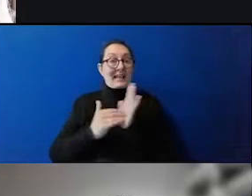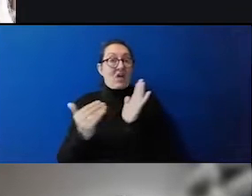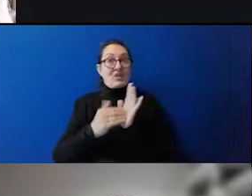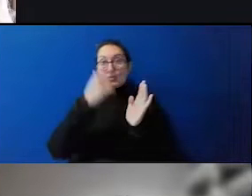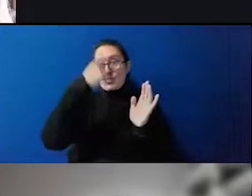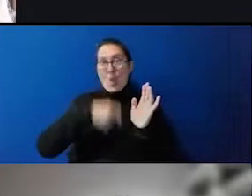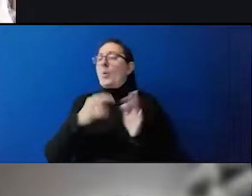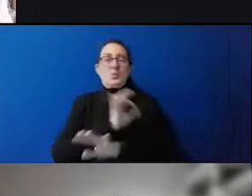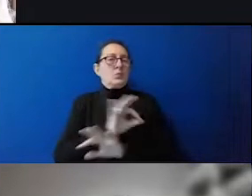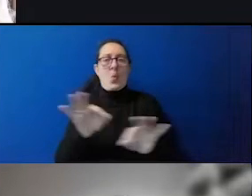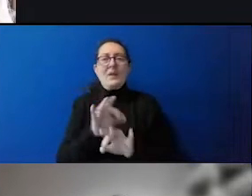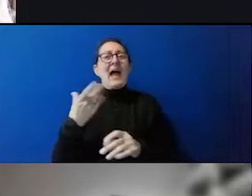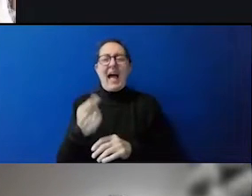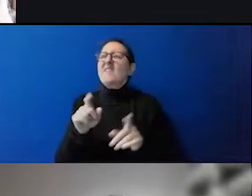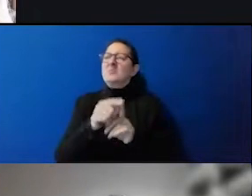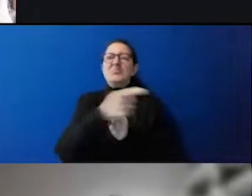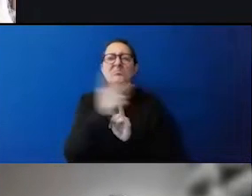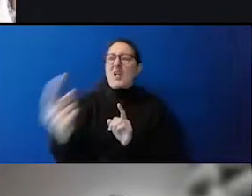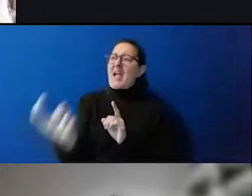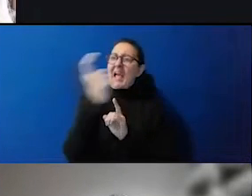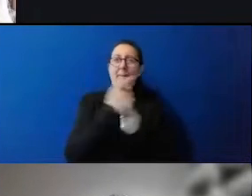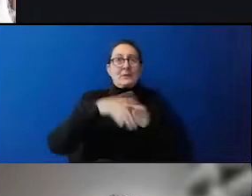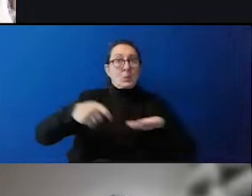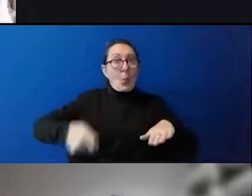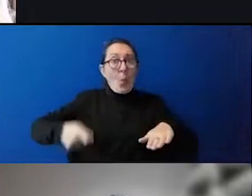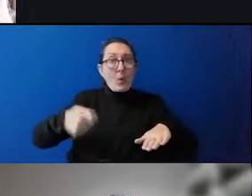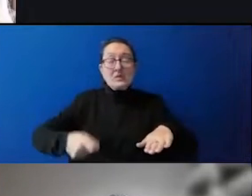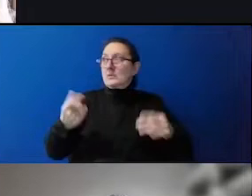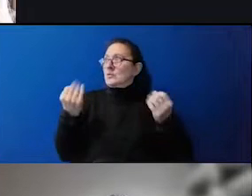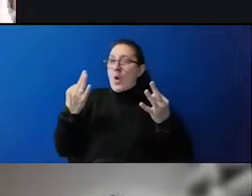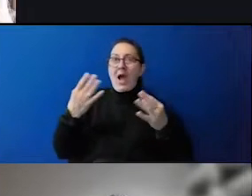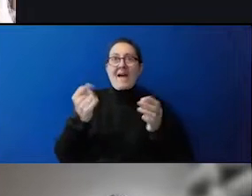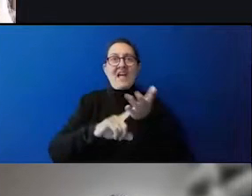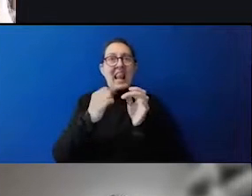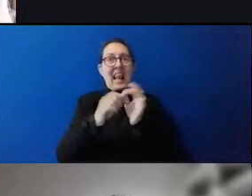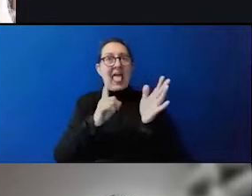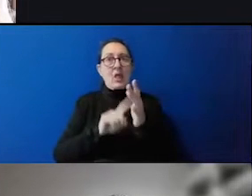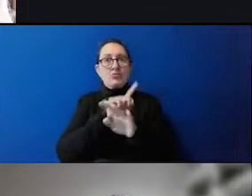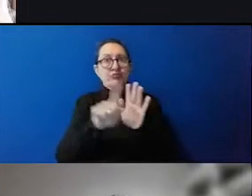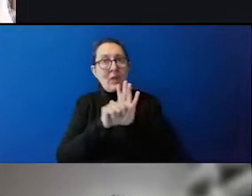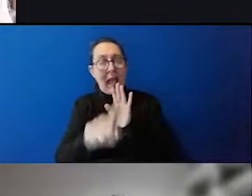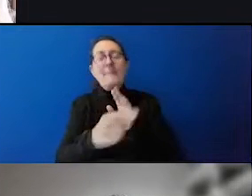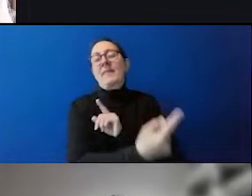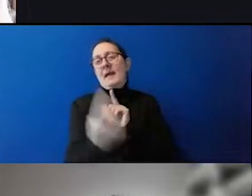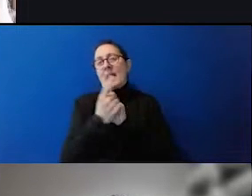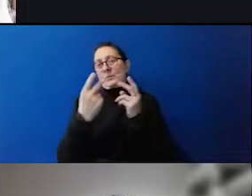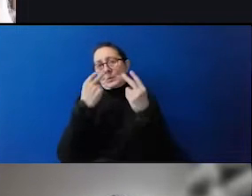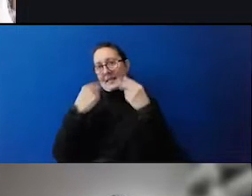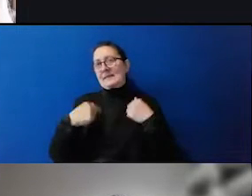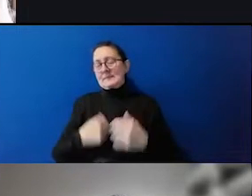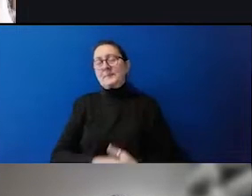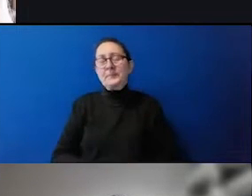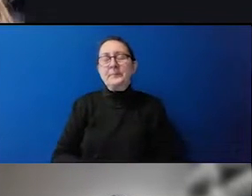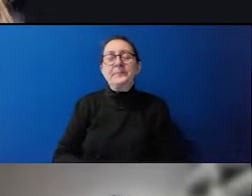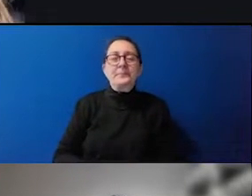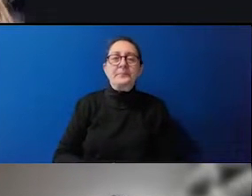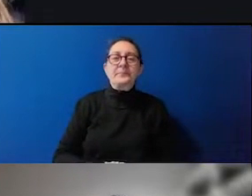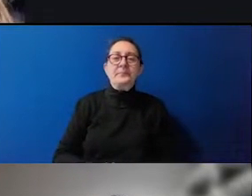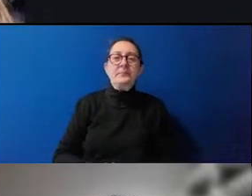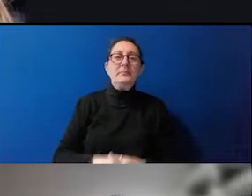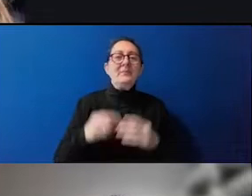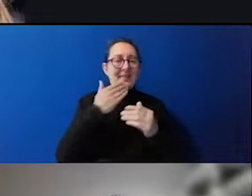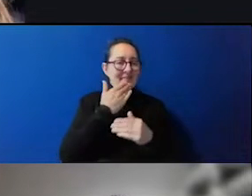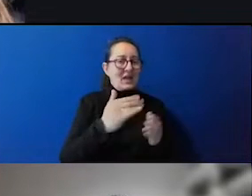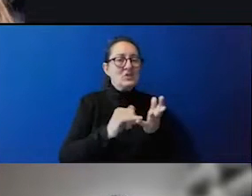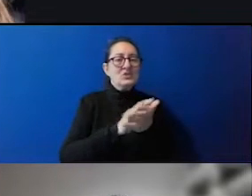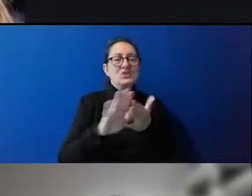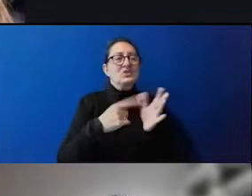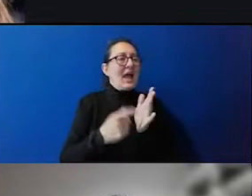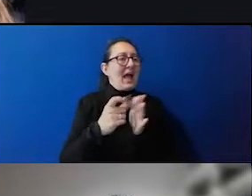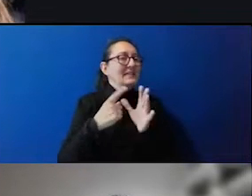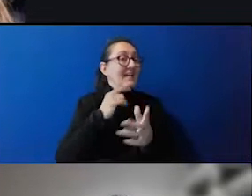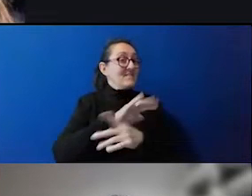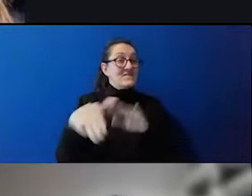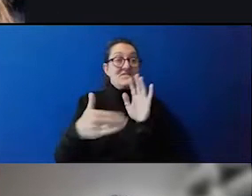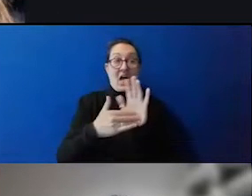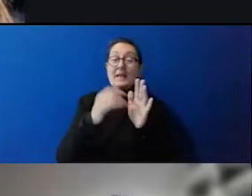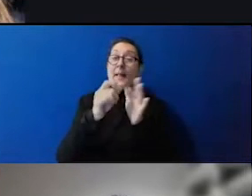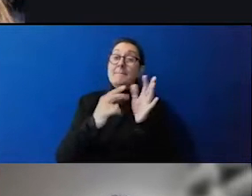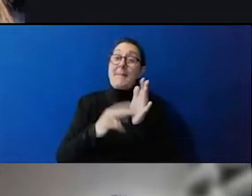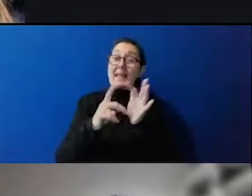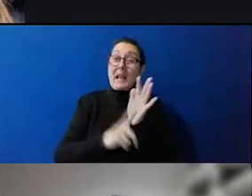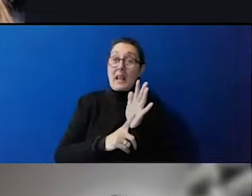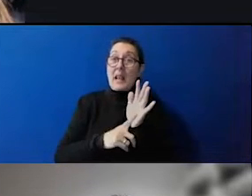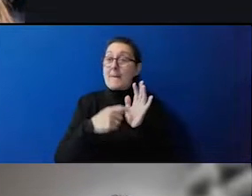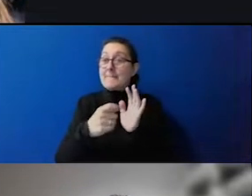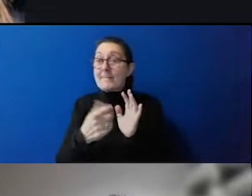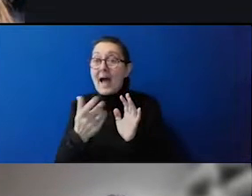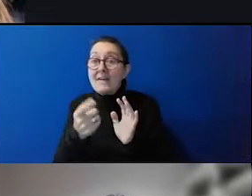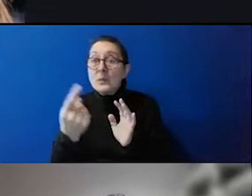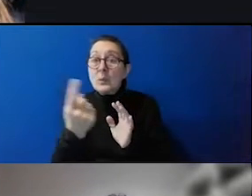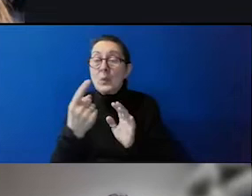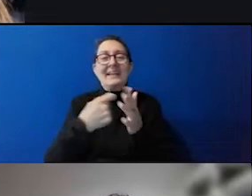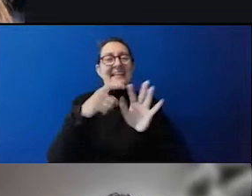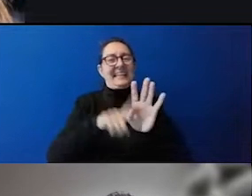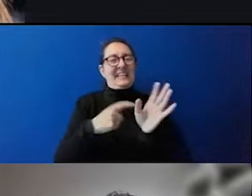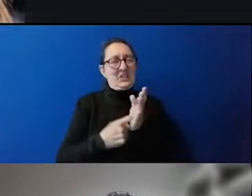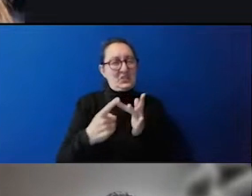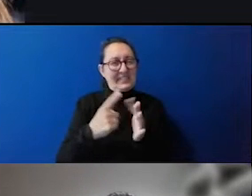do thanks for that sha um now we'll move on to um our final panel member kri thanks Karina um I am